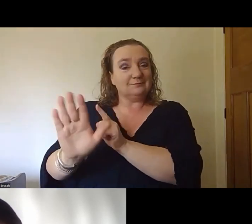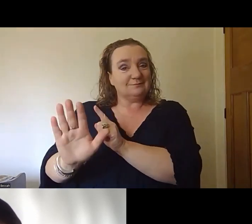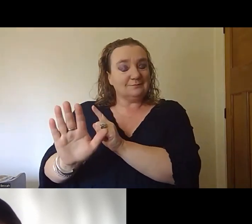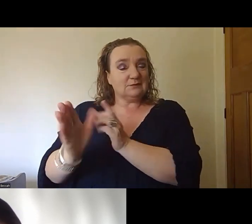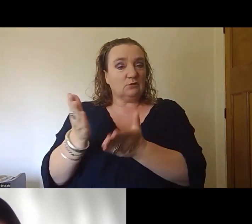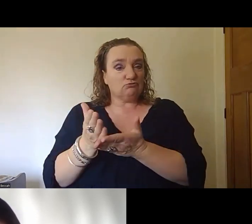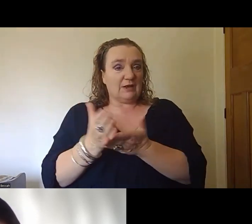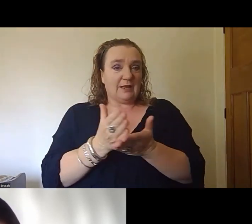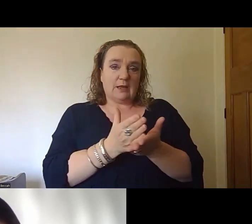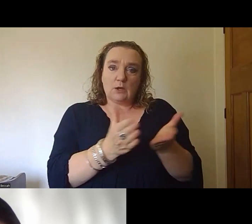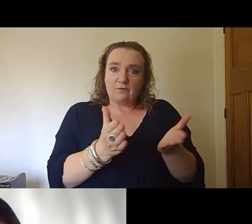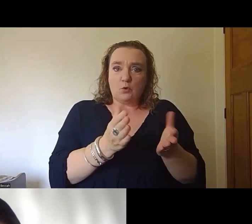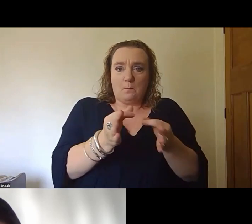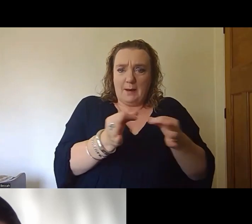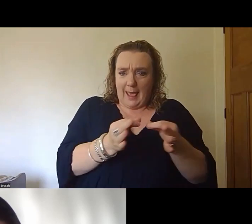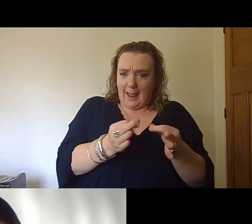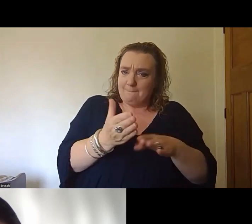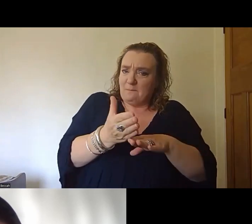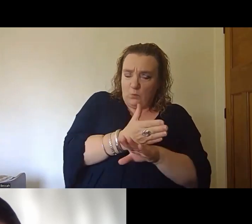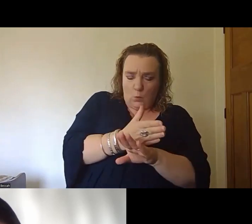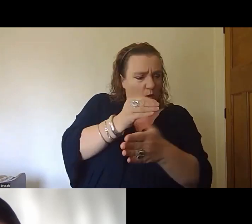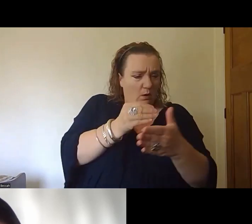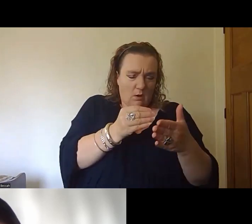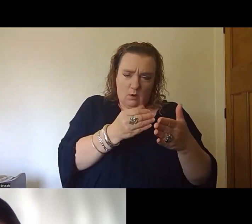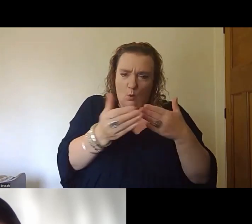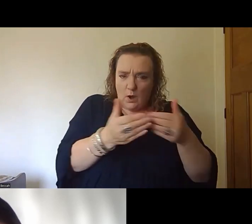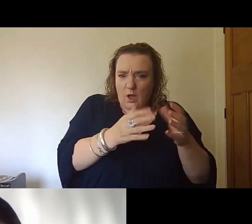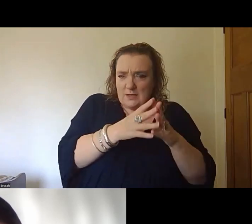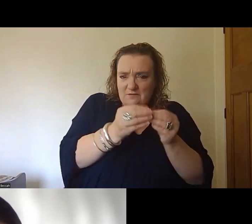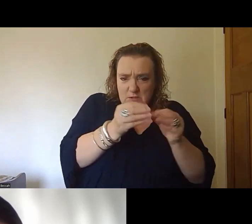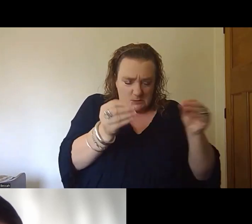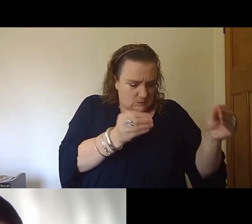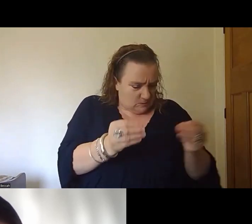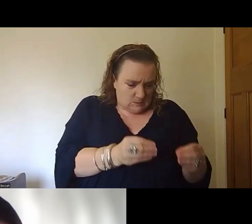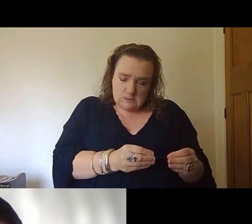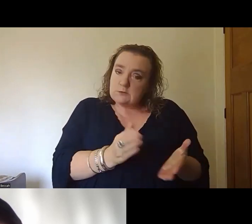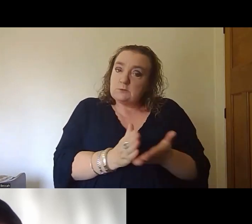real planning and effort behind the scenes to allow that full inclusion to happen.